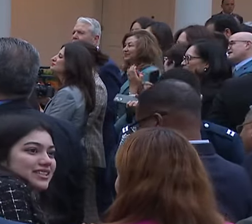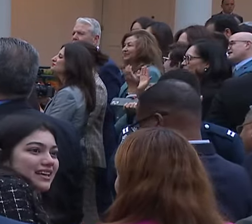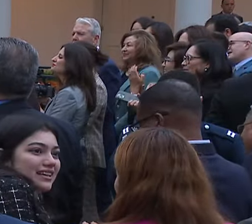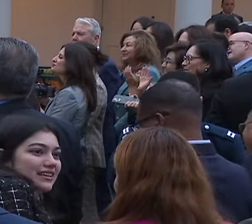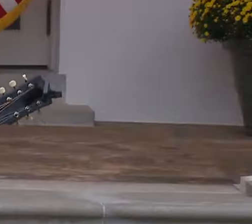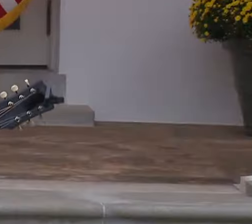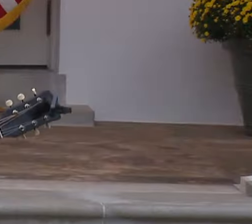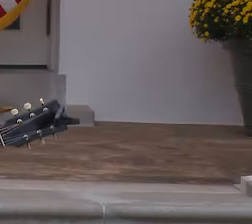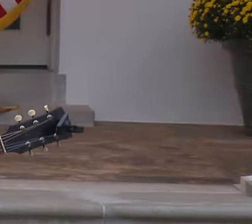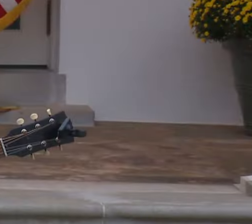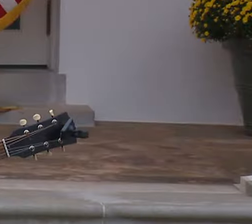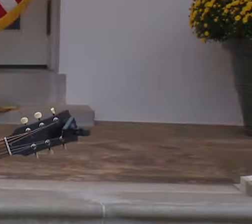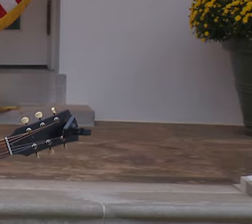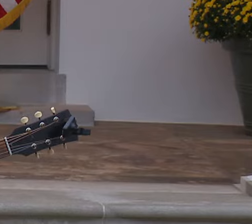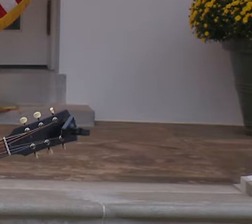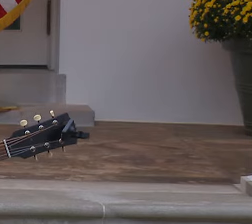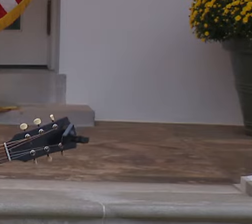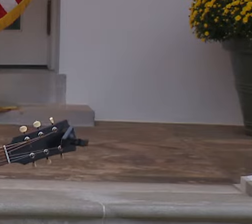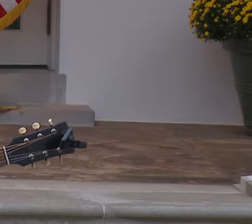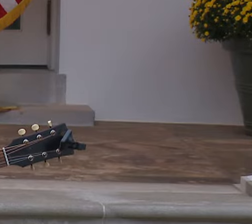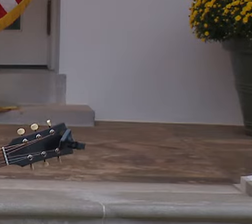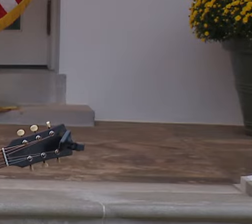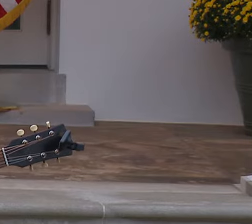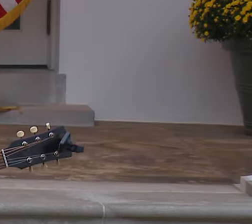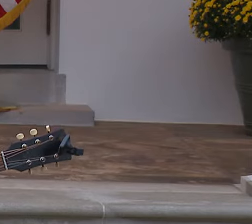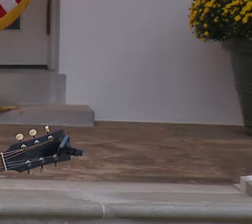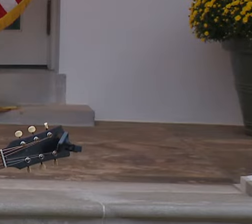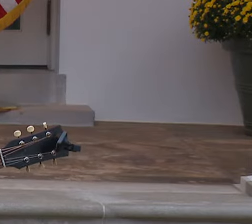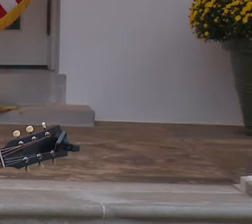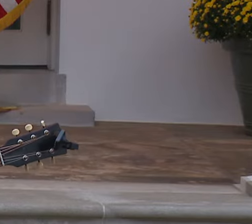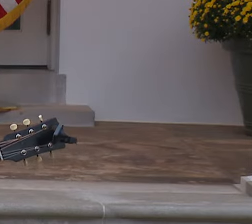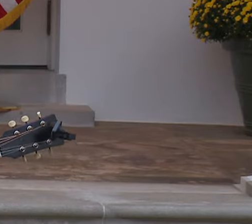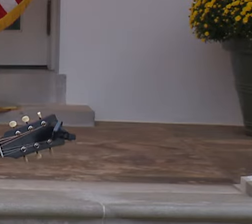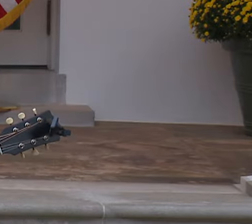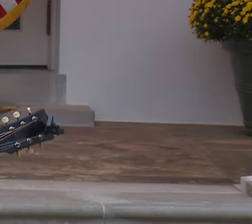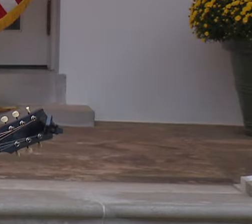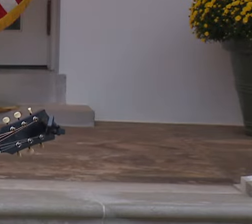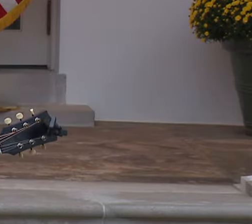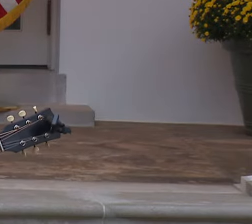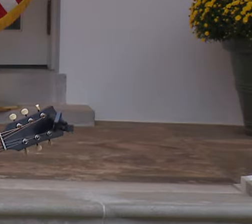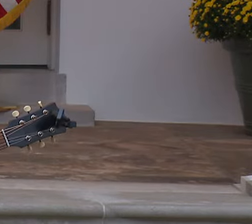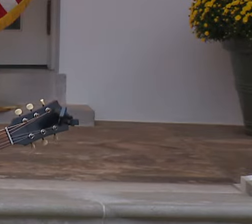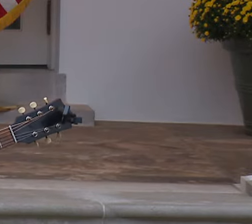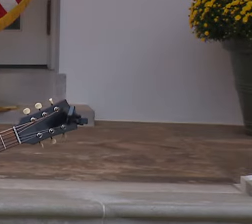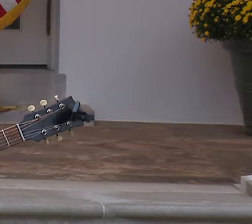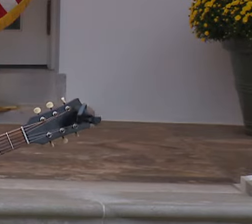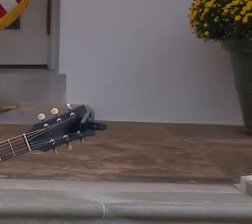Ms. Moreno: Thank you so much. I'm going to leave you guys with this last song. This is a song that I wrote for a movie